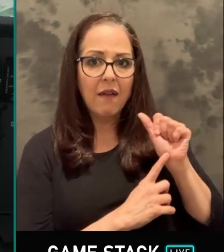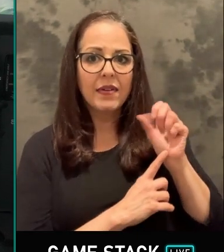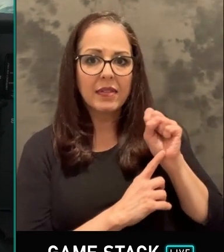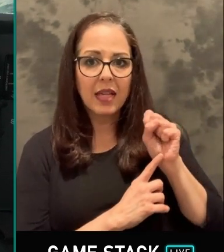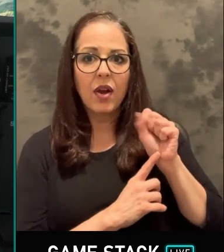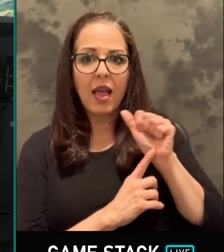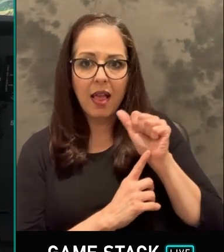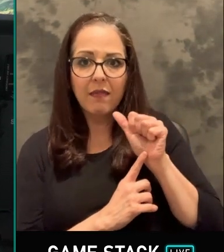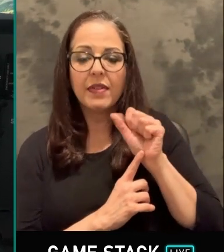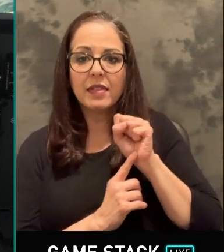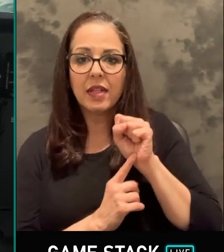Cessna SXGSA, is cleared to Malpensa airport has filed. Squawk 2527.